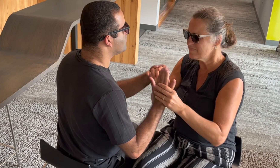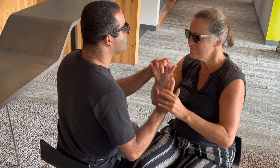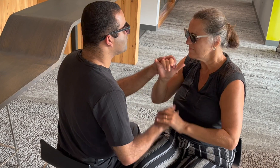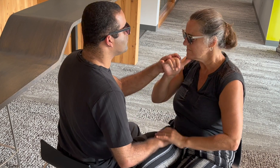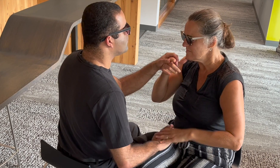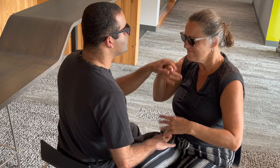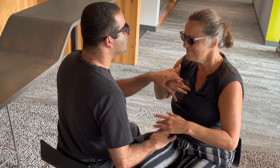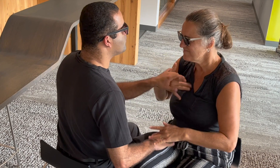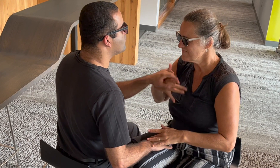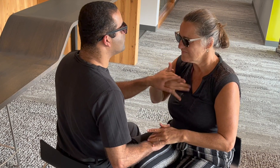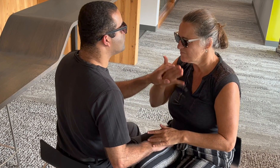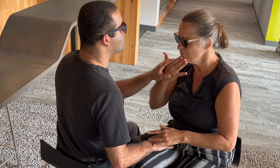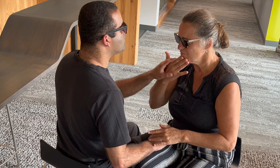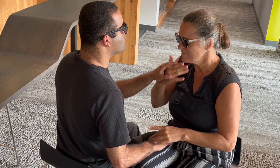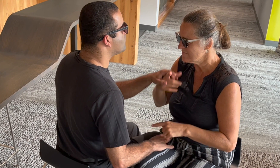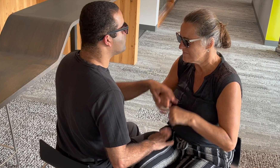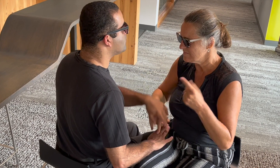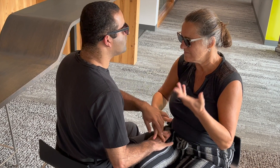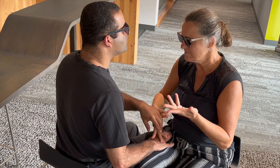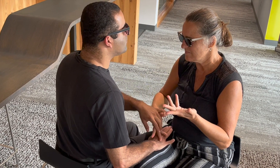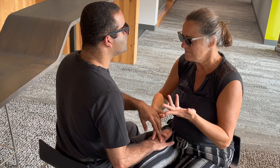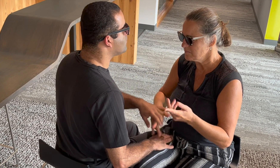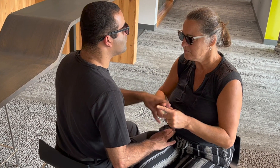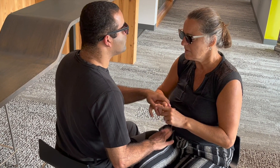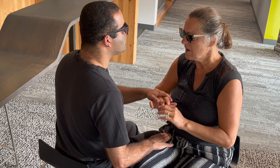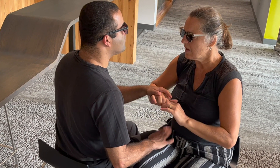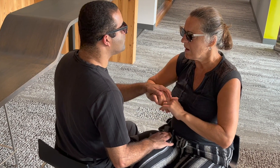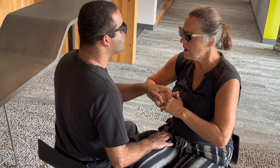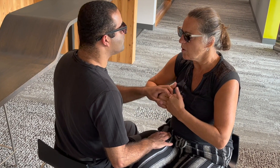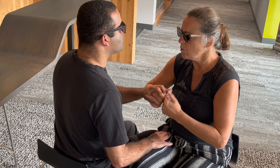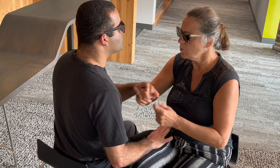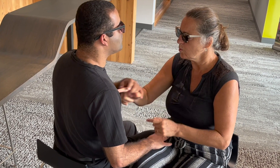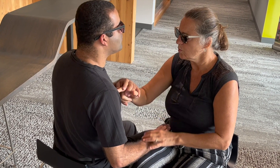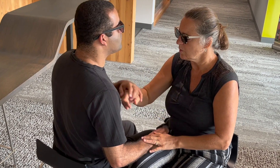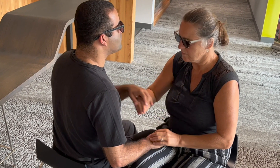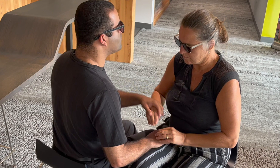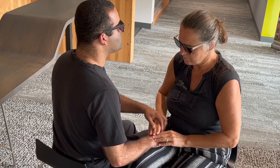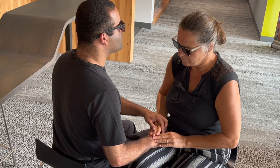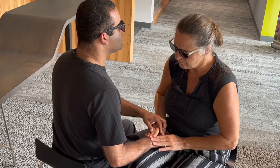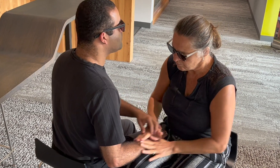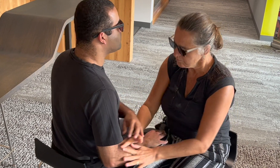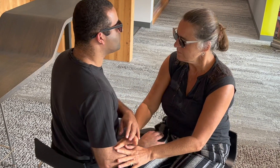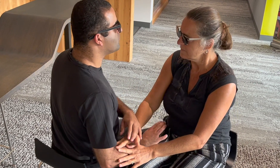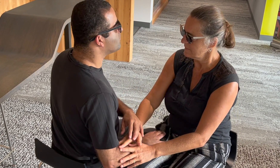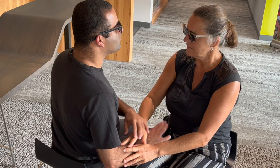When using tactile imagery, remember, you're describing how something feels, not how it looks.